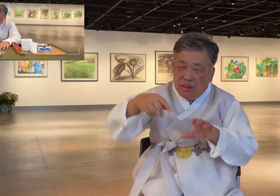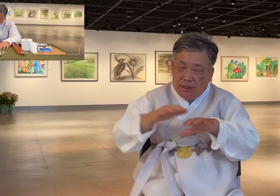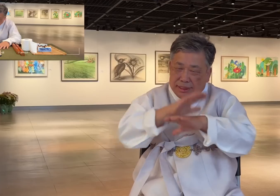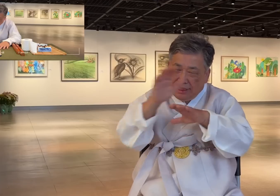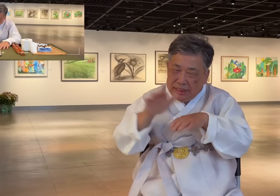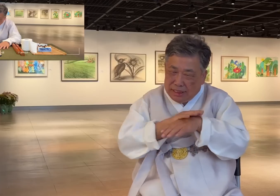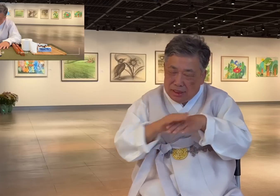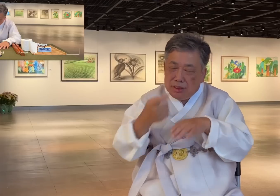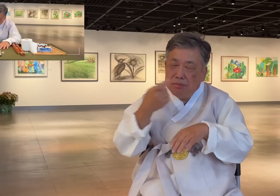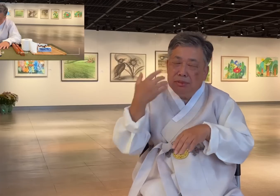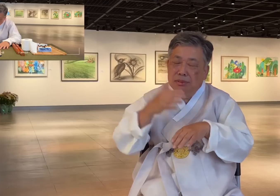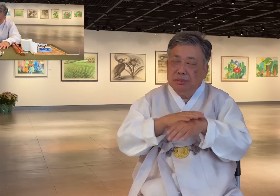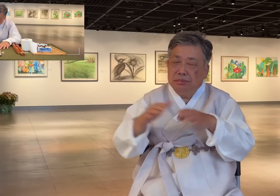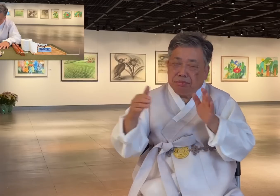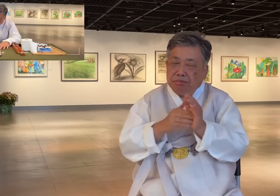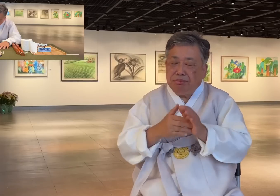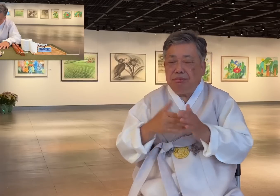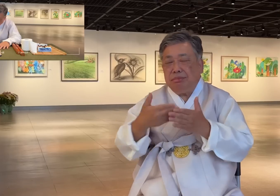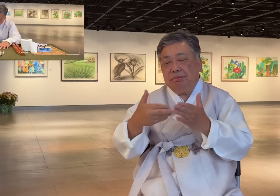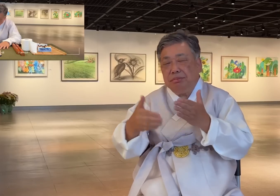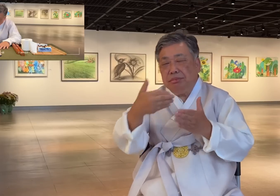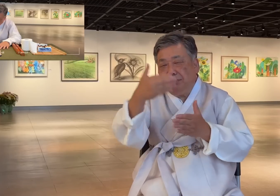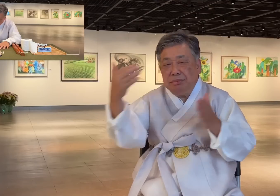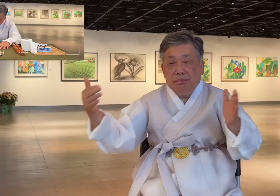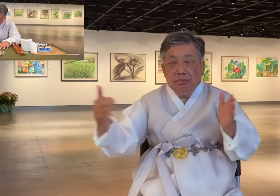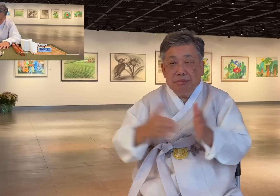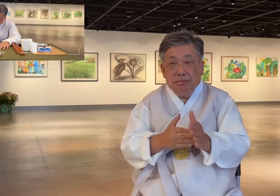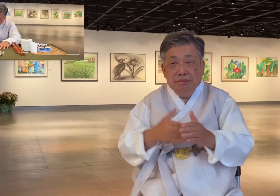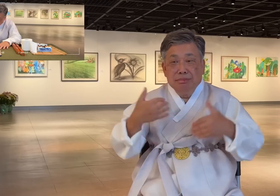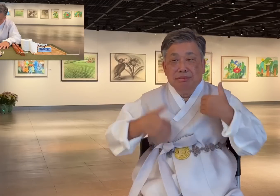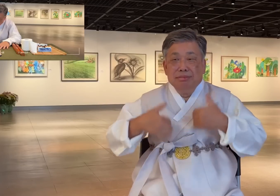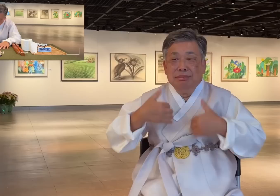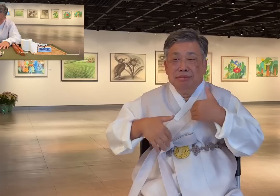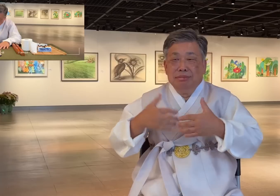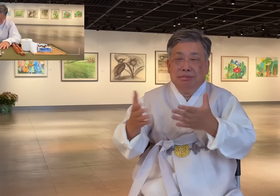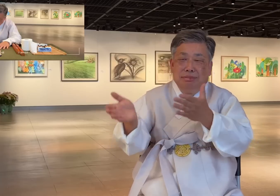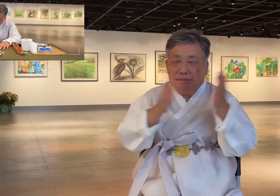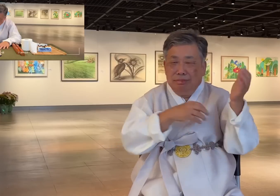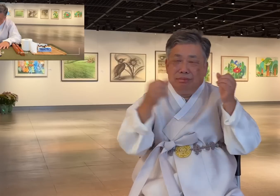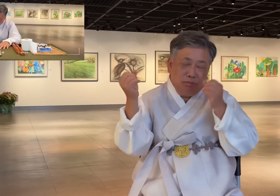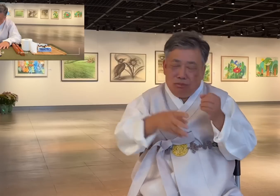applied what I learned, and developed my skills by endlessly drawing compositions.